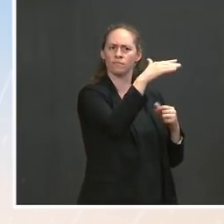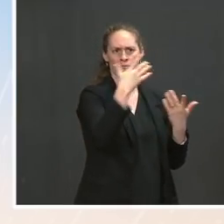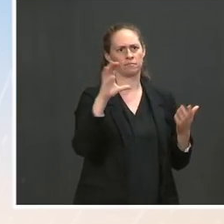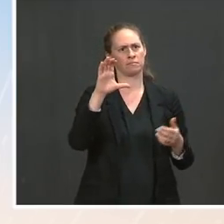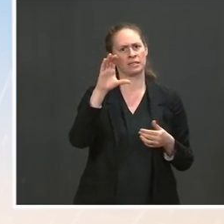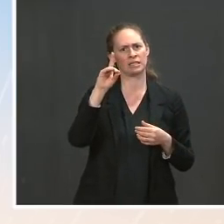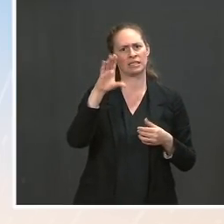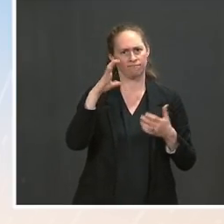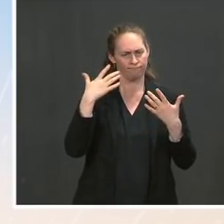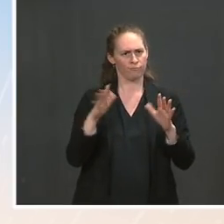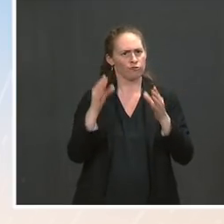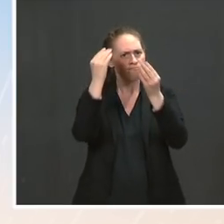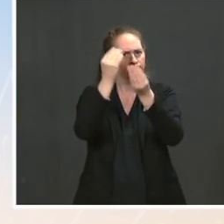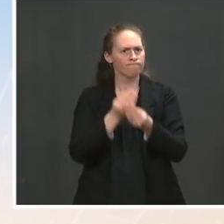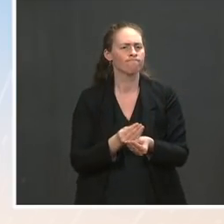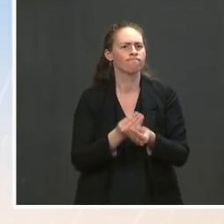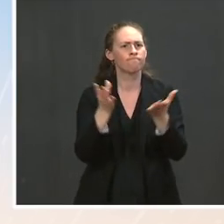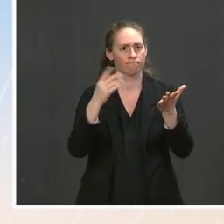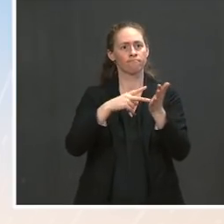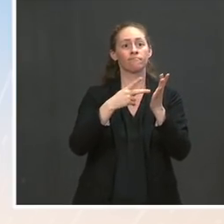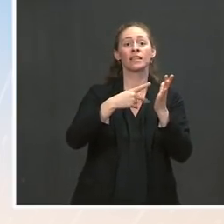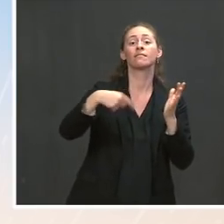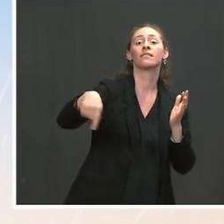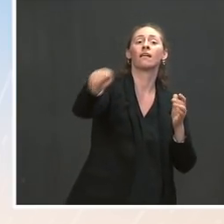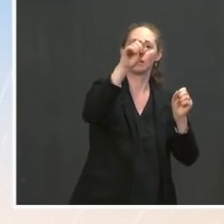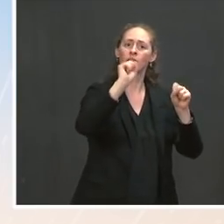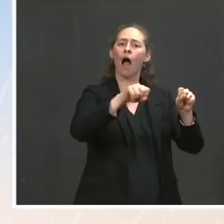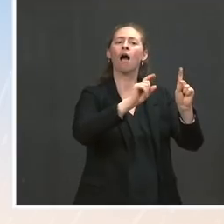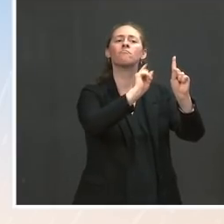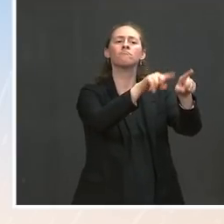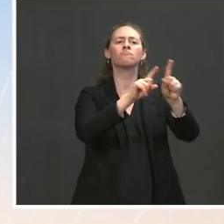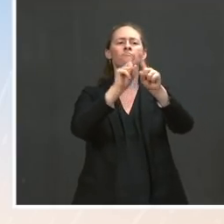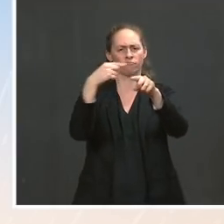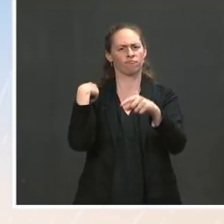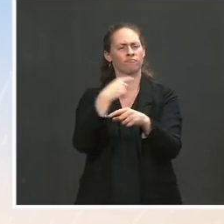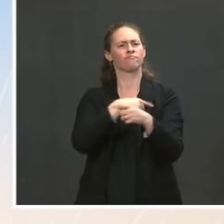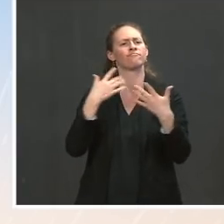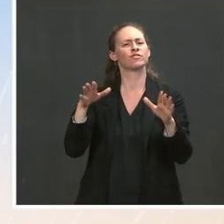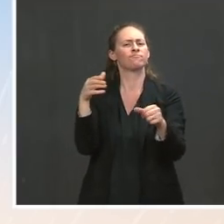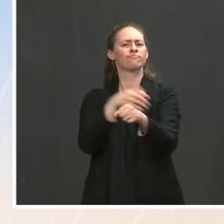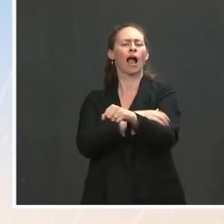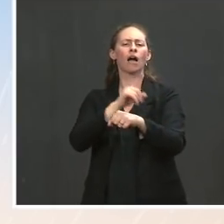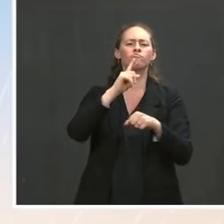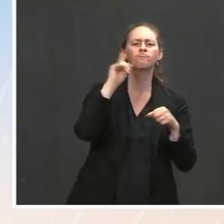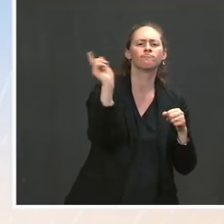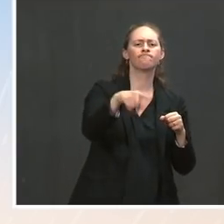and it's a step we had the power to take and put into place. We actually don't see an issue coming up